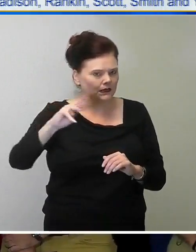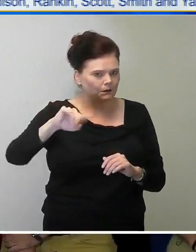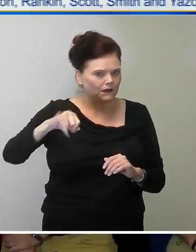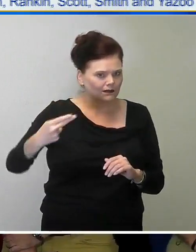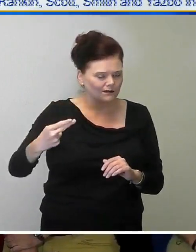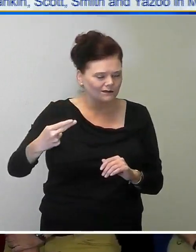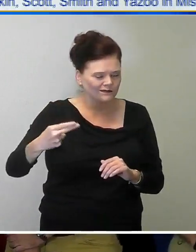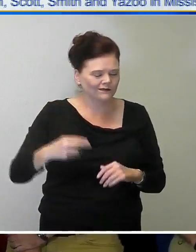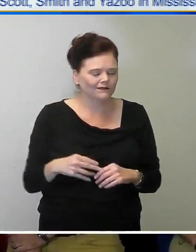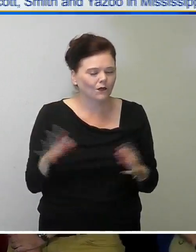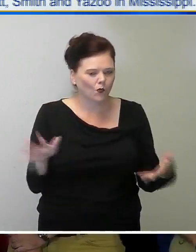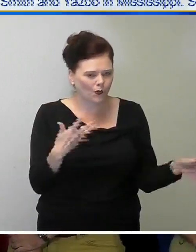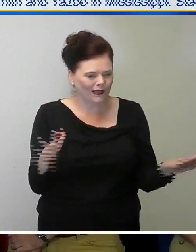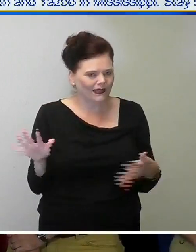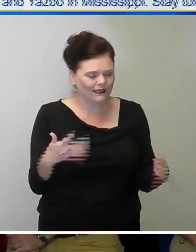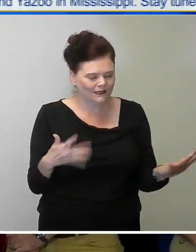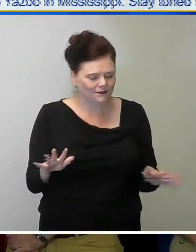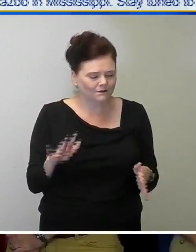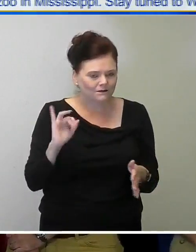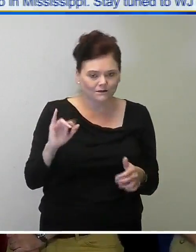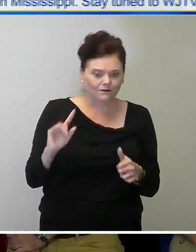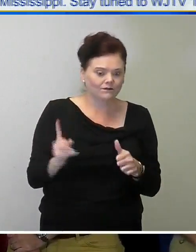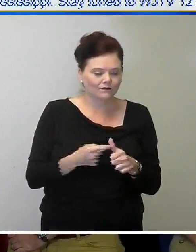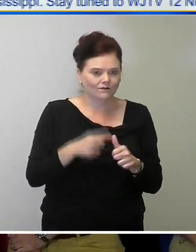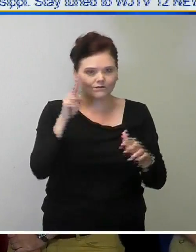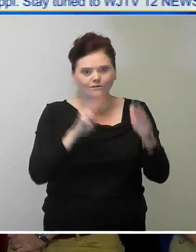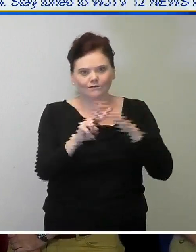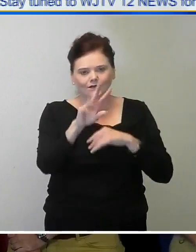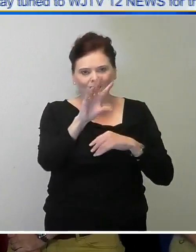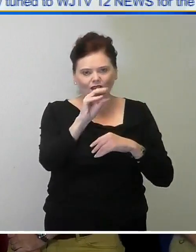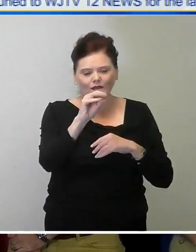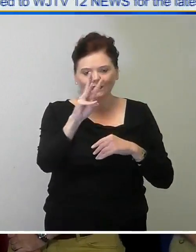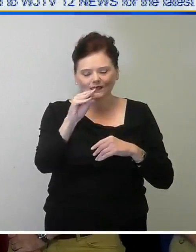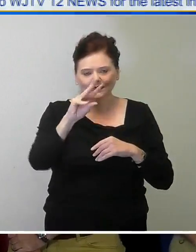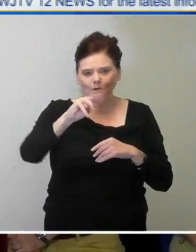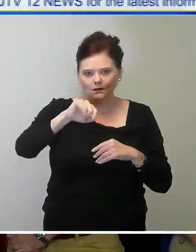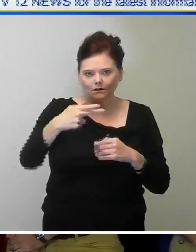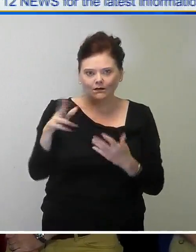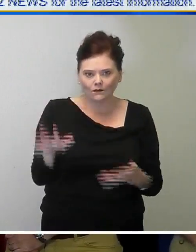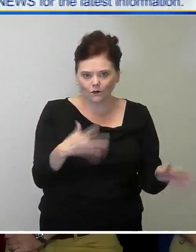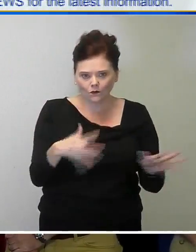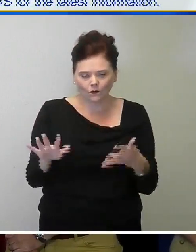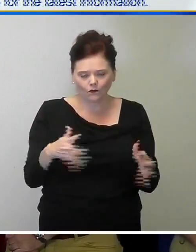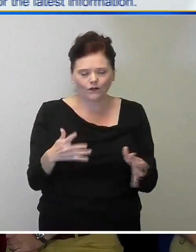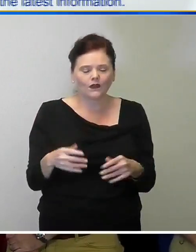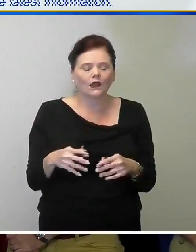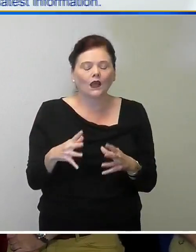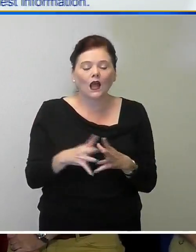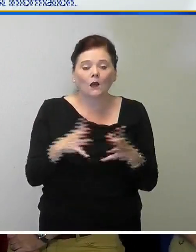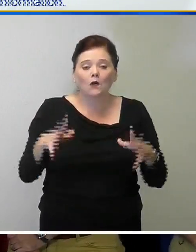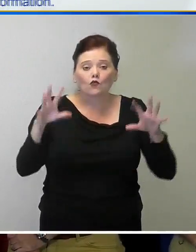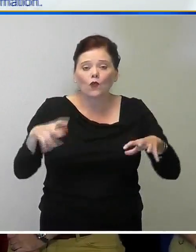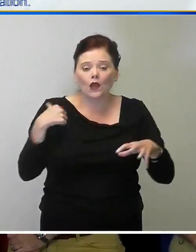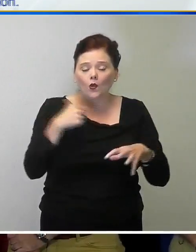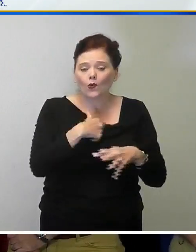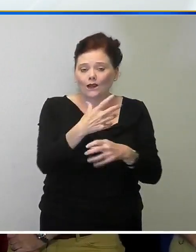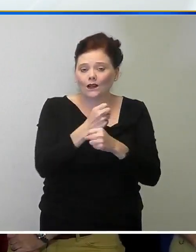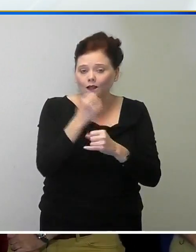WE ARE SEEING 30-MILE-PER-HOUR 65-MILE-PER-HOUR WINDS. WHICH WERE ORIGINALLY PROJECTED.